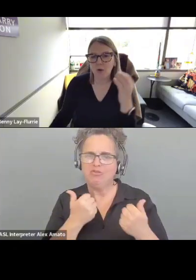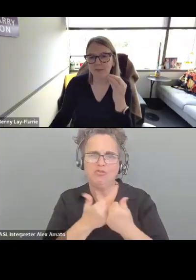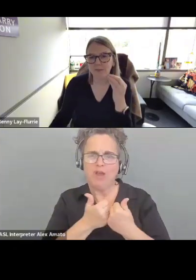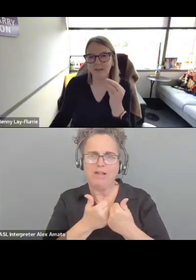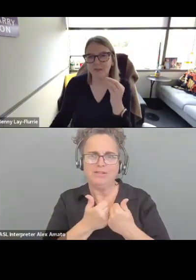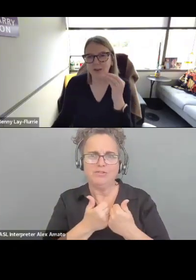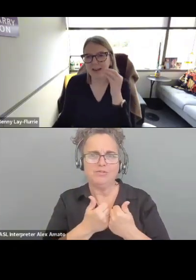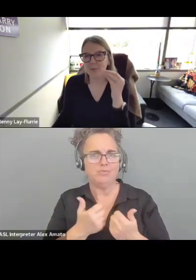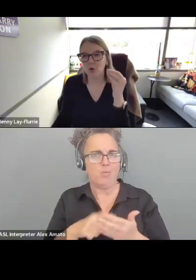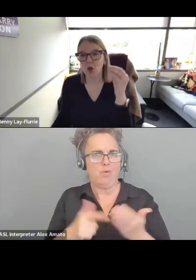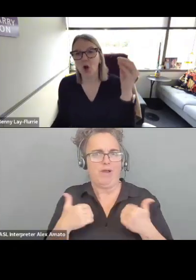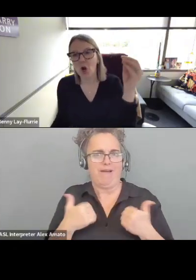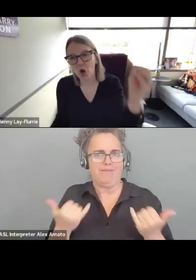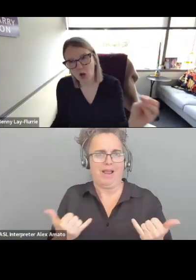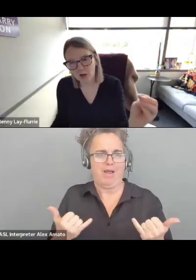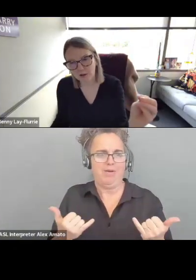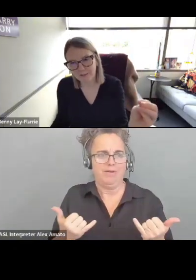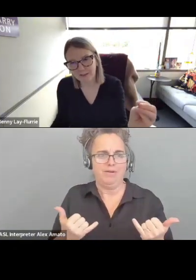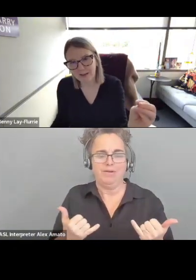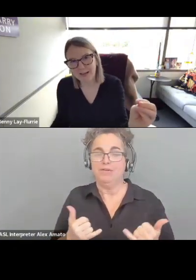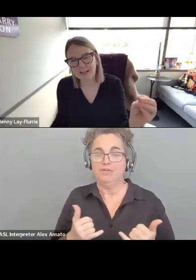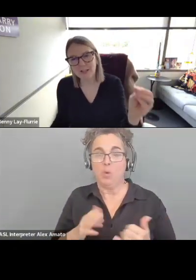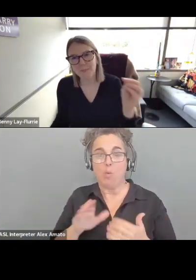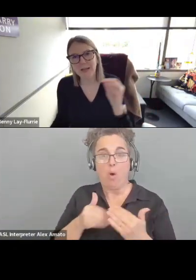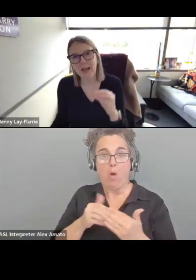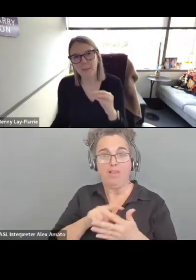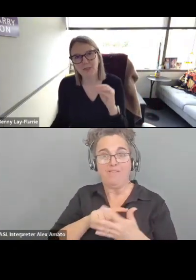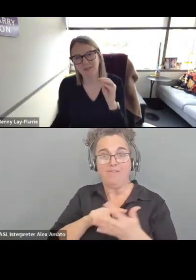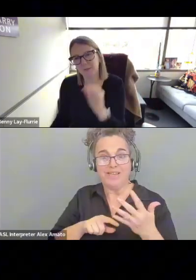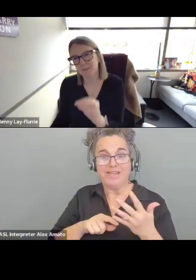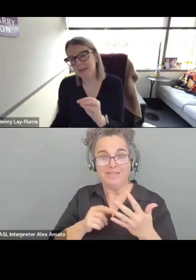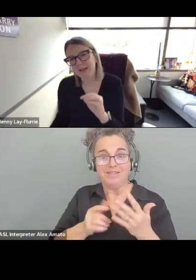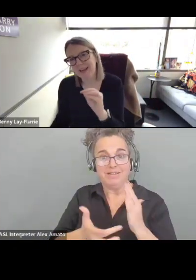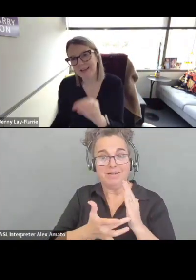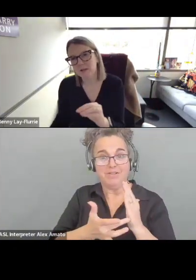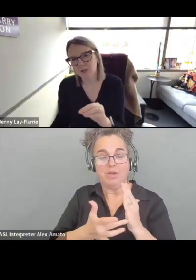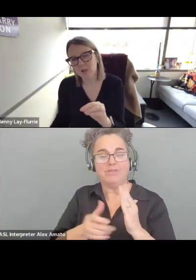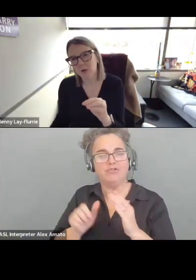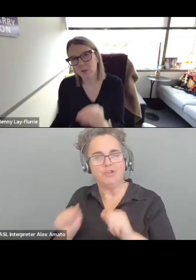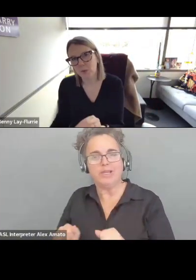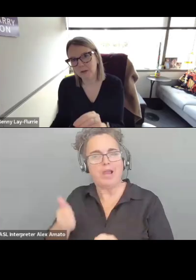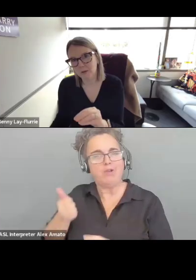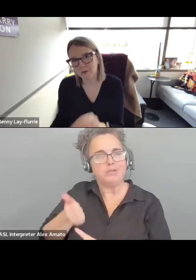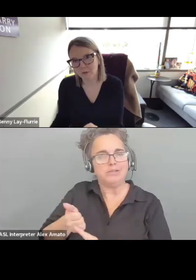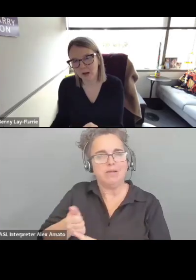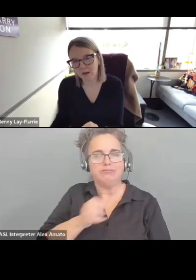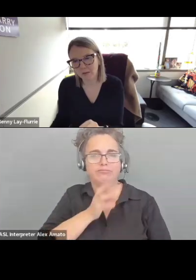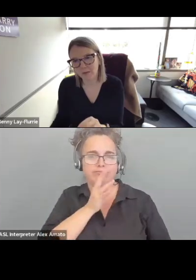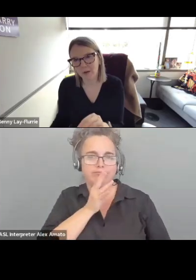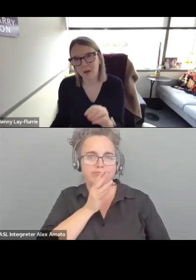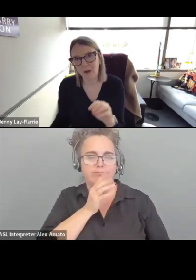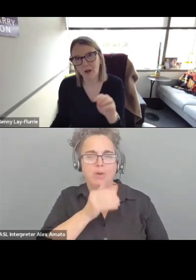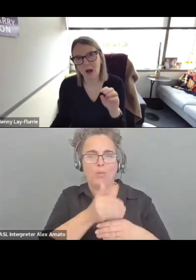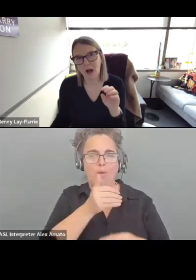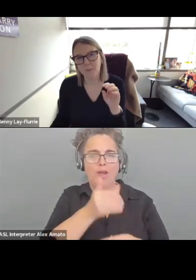All of these have enabled her to be able to speak into a Windows device